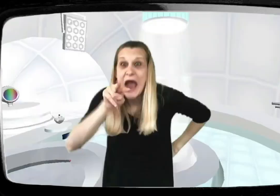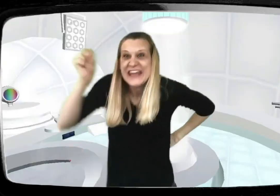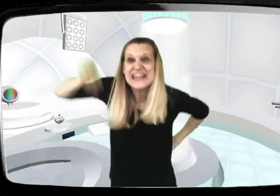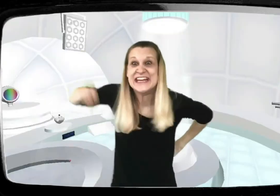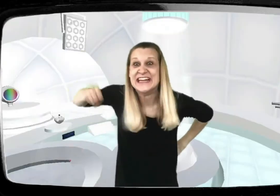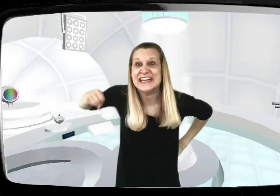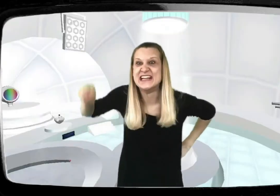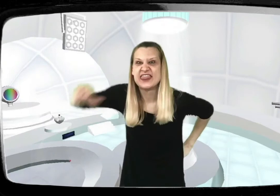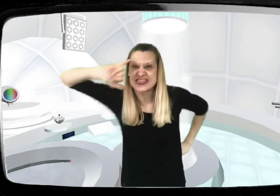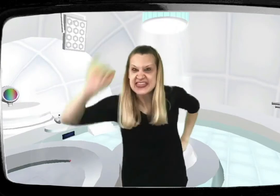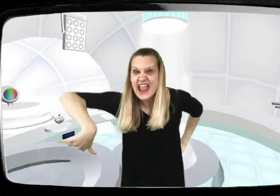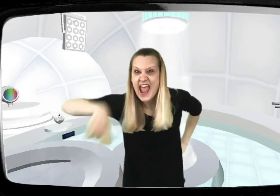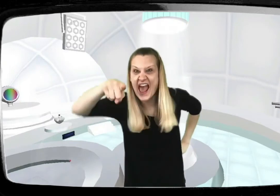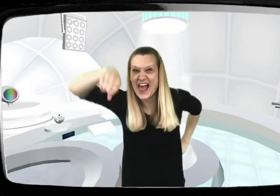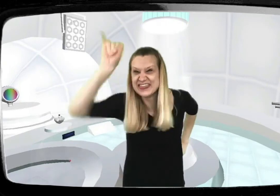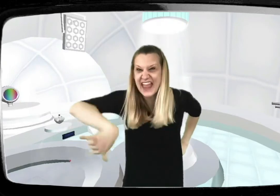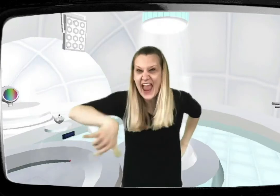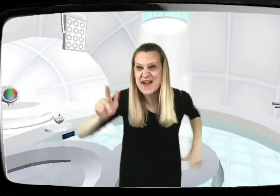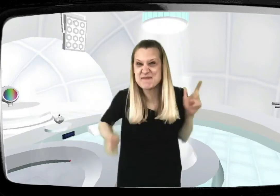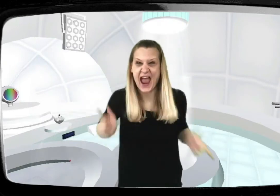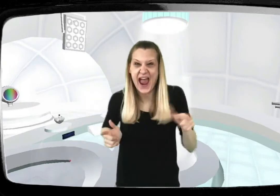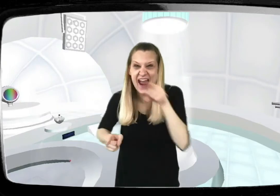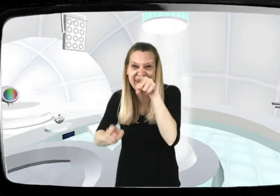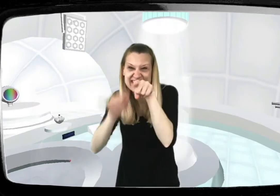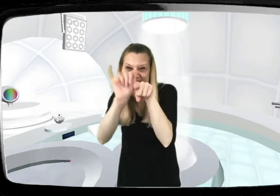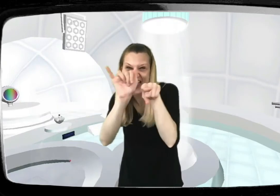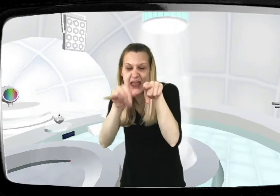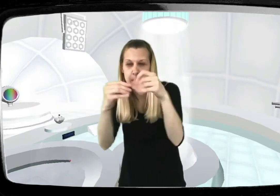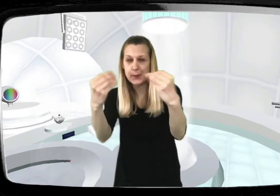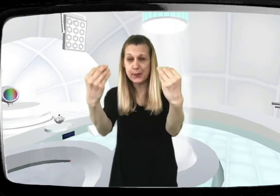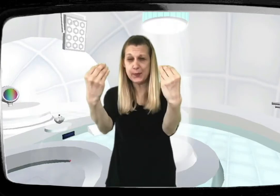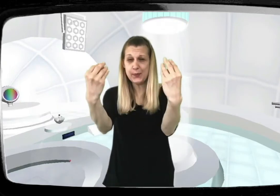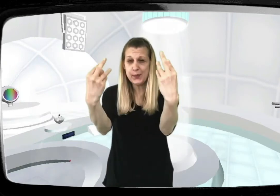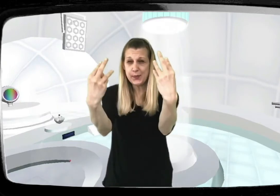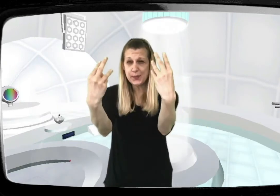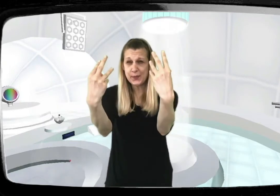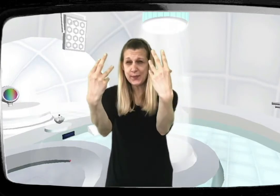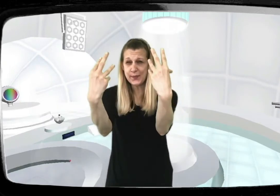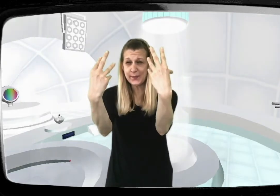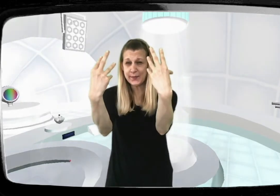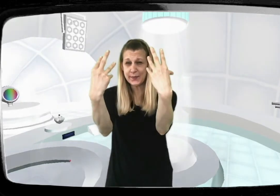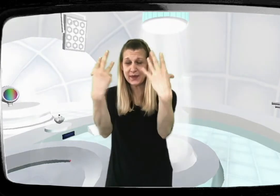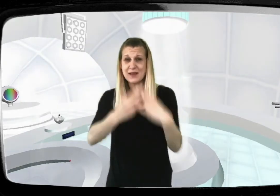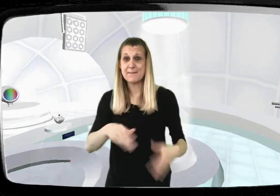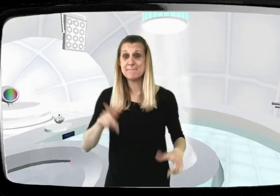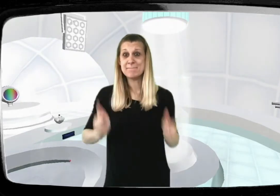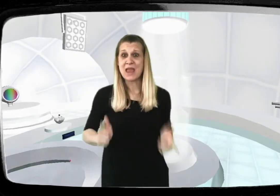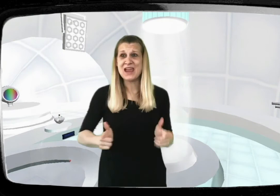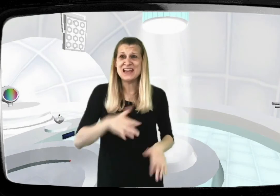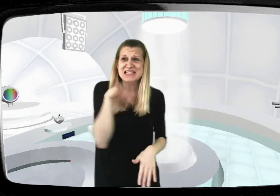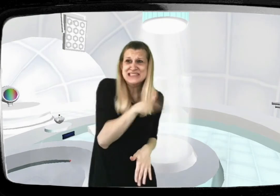"Here he comes!" yelled Mr. Wonka. "Yes, that’s him all right!"